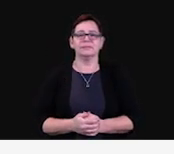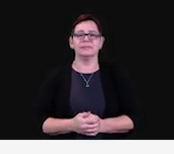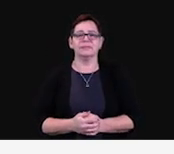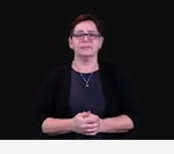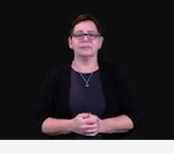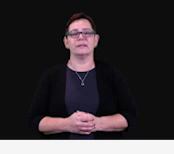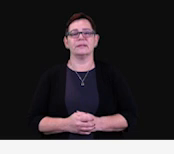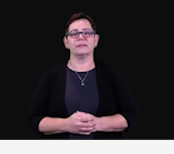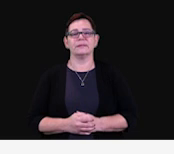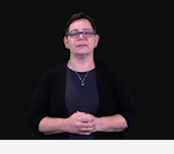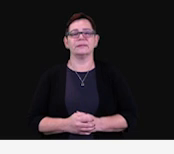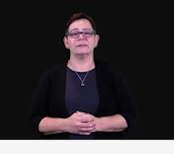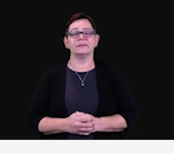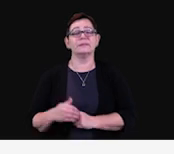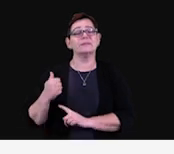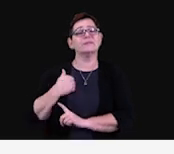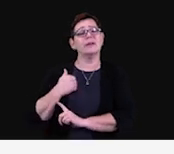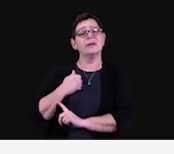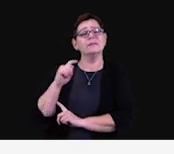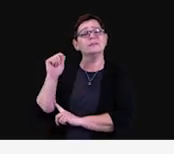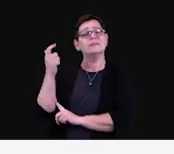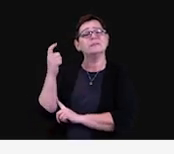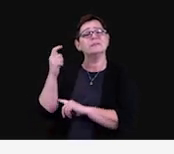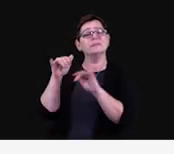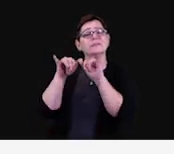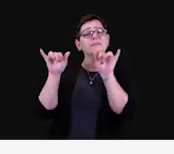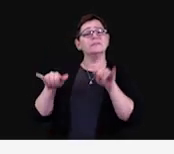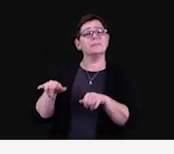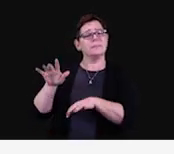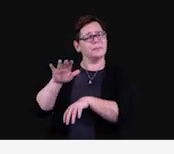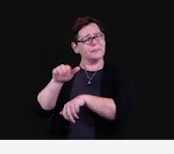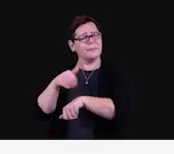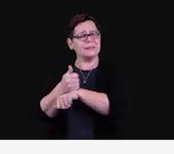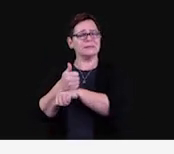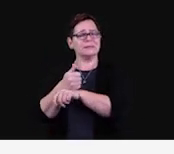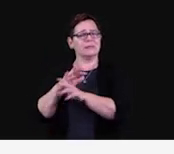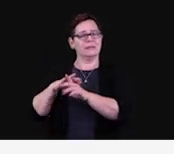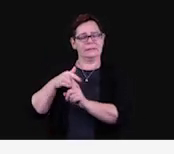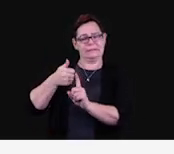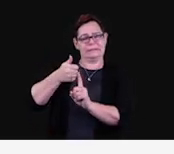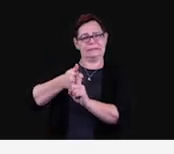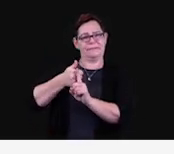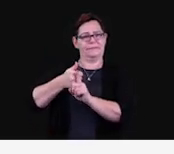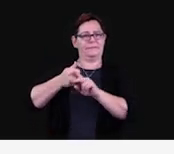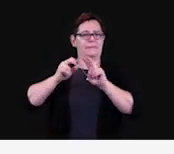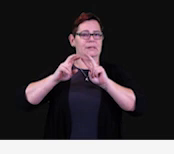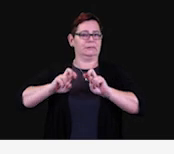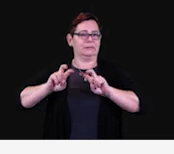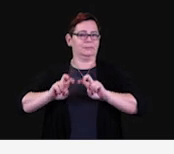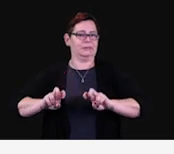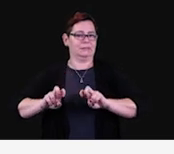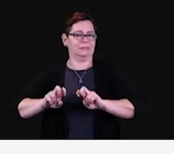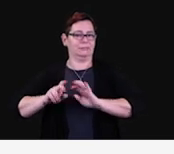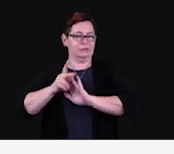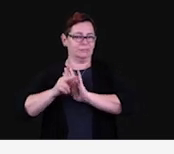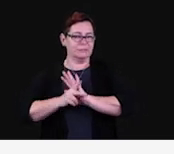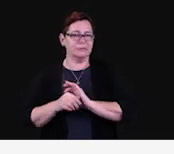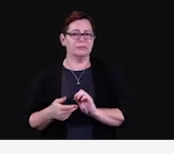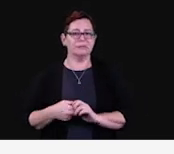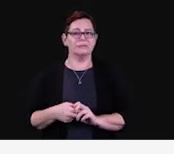Canada's tax system is based on a self-assessment principle. This means that every taxpayer is responsible for: